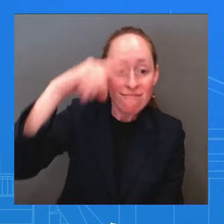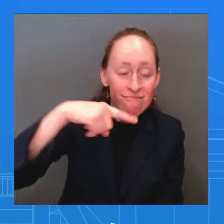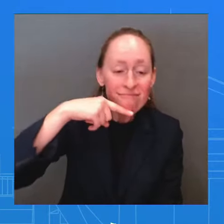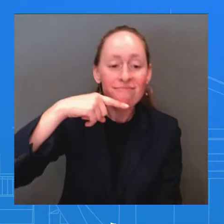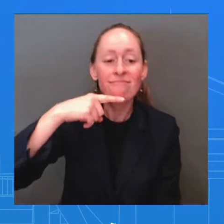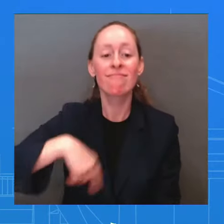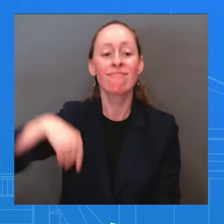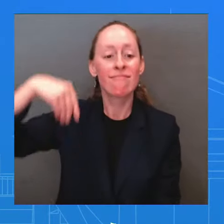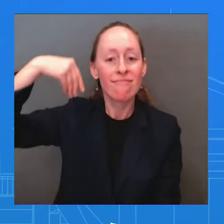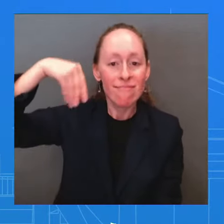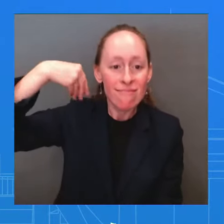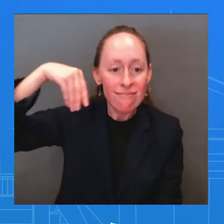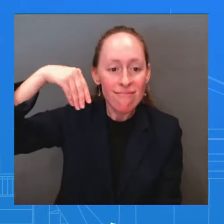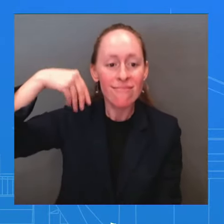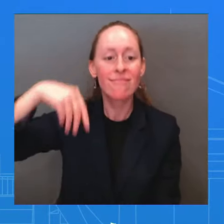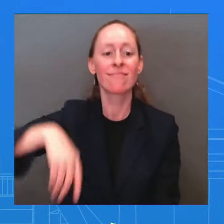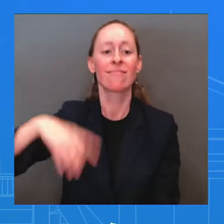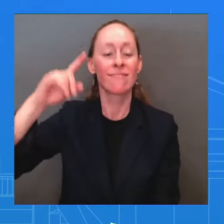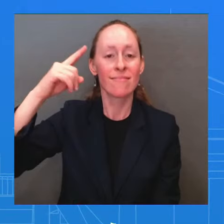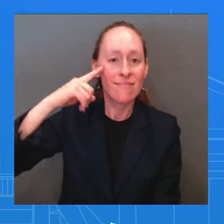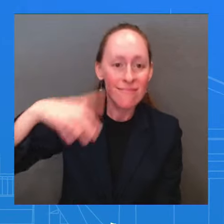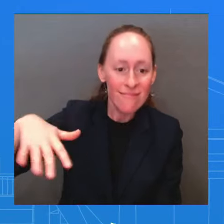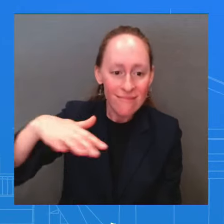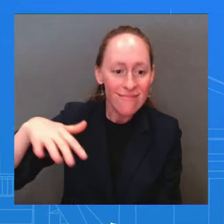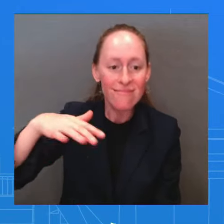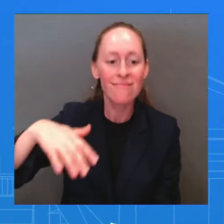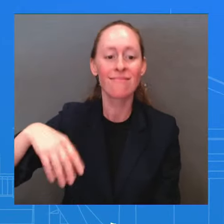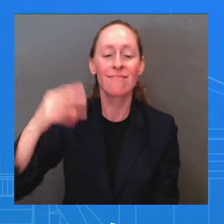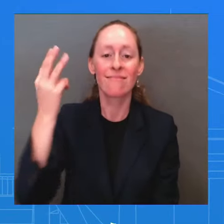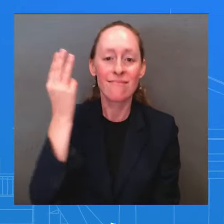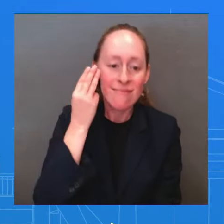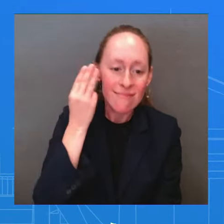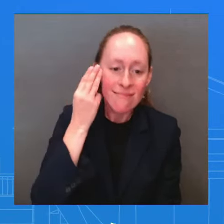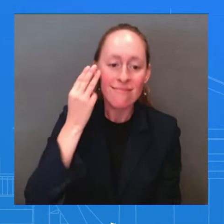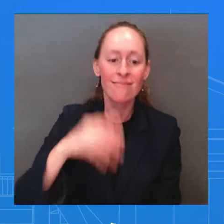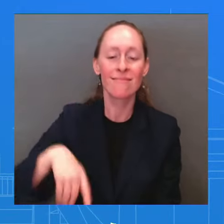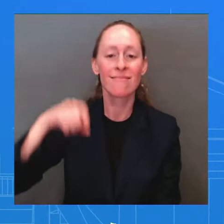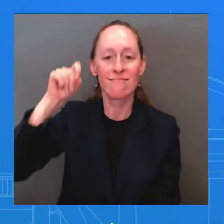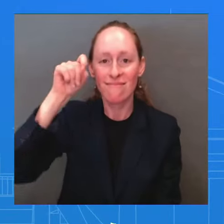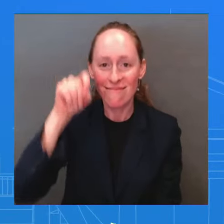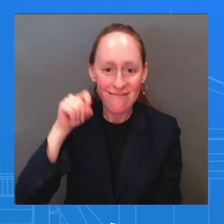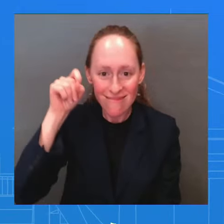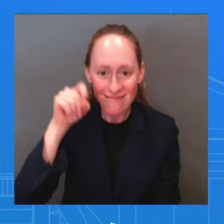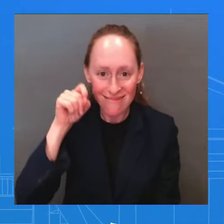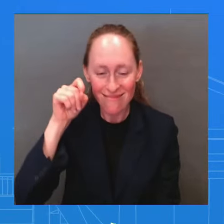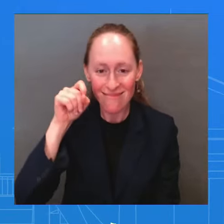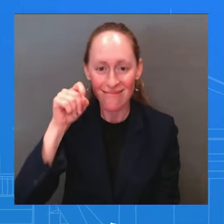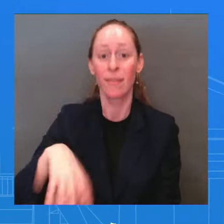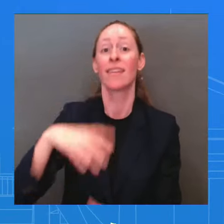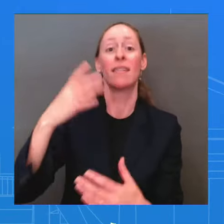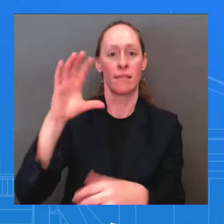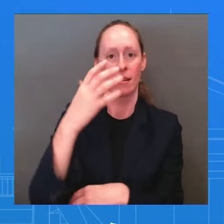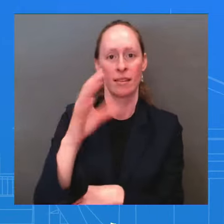This will be the first-ever C5+1 presidential summit. The C5+1 actually began in 2015.